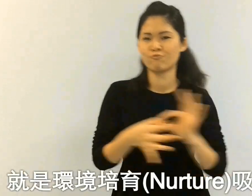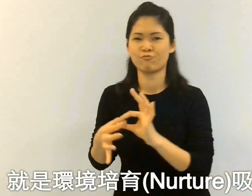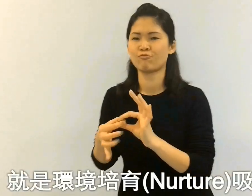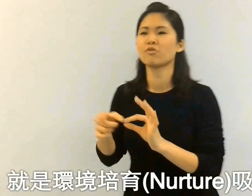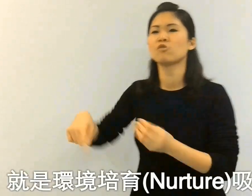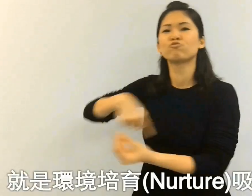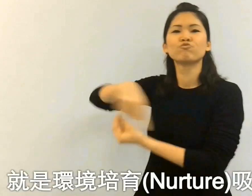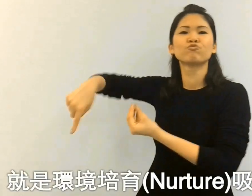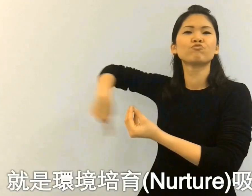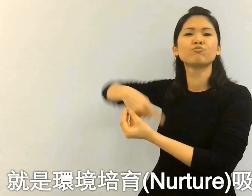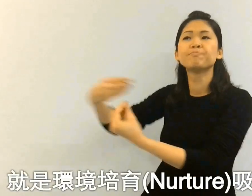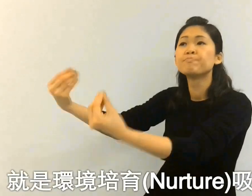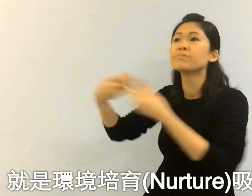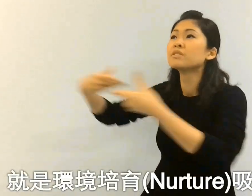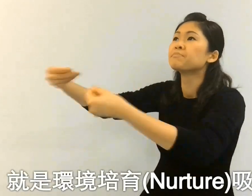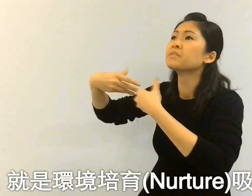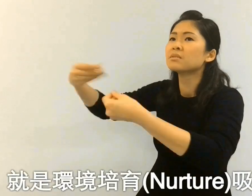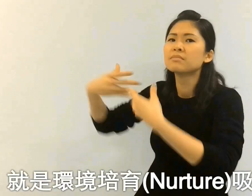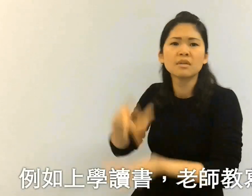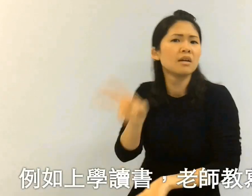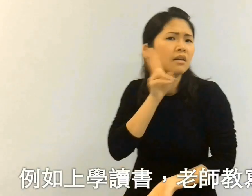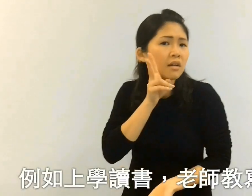Nurture will then come along in the environment.